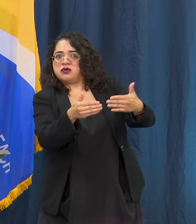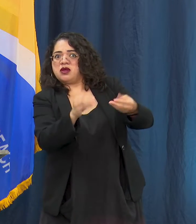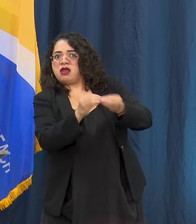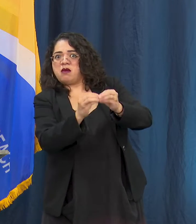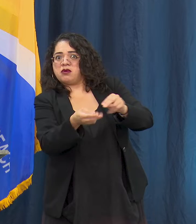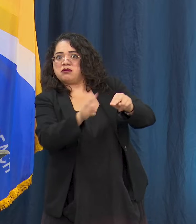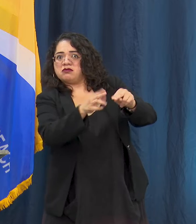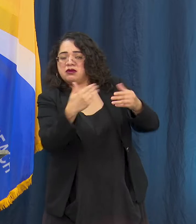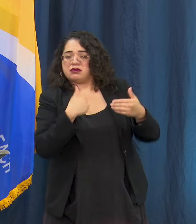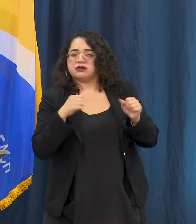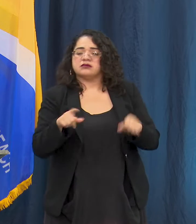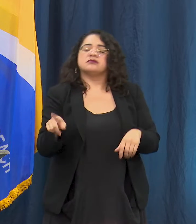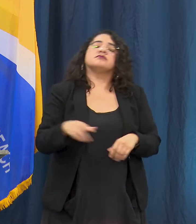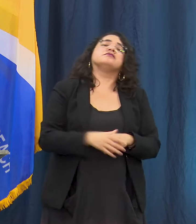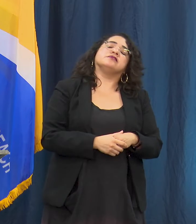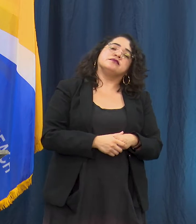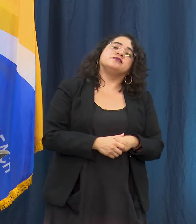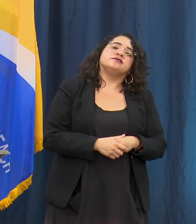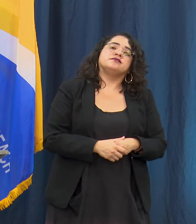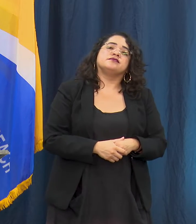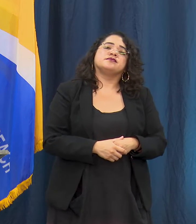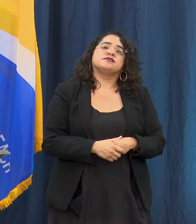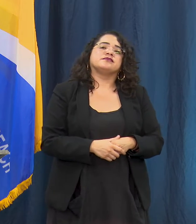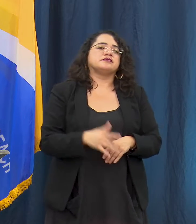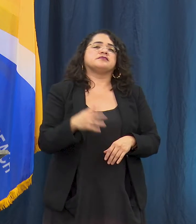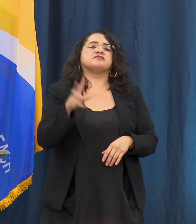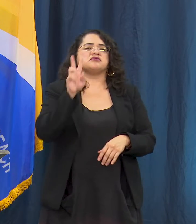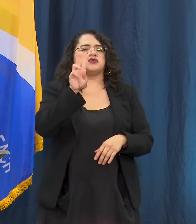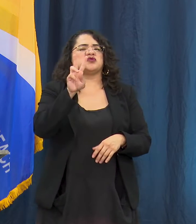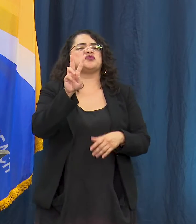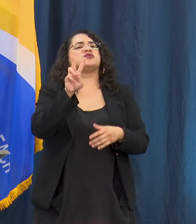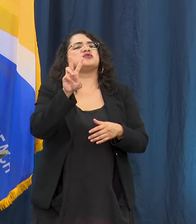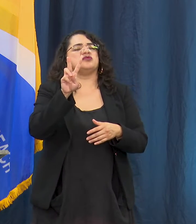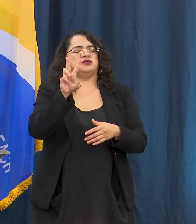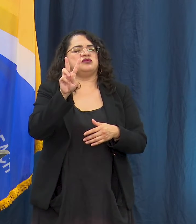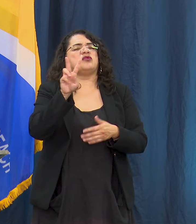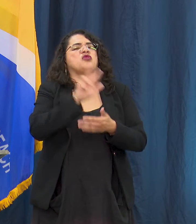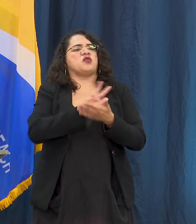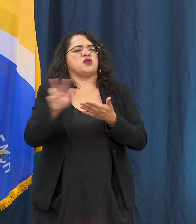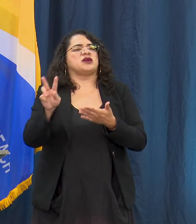It's usually probably between 2 and 3 weeks so you know for people